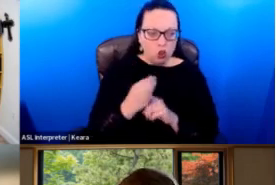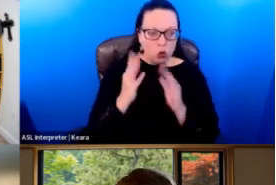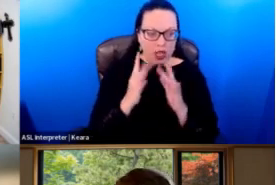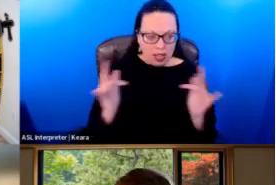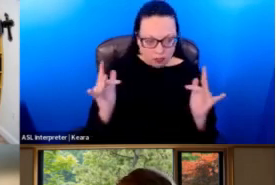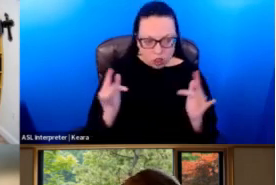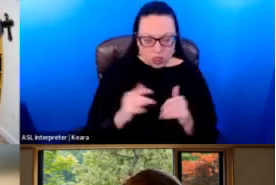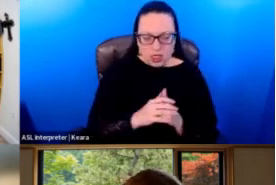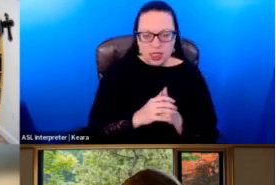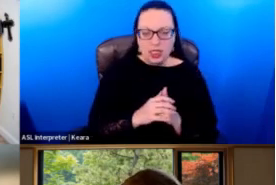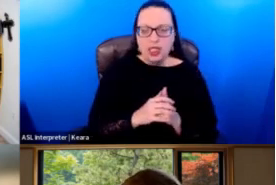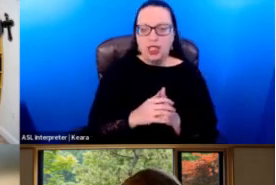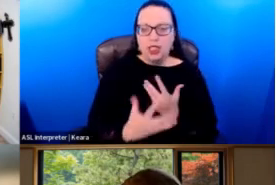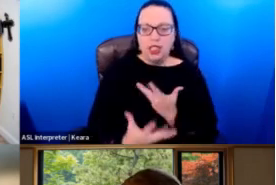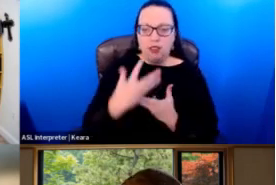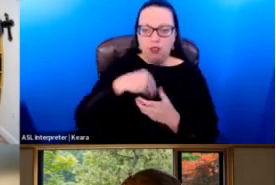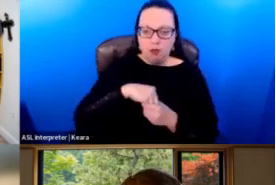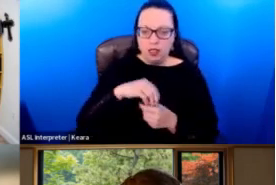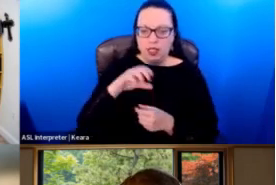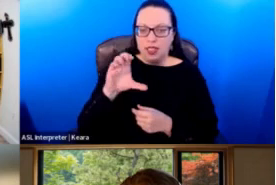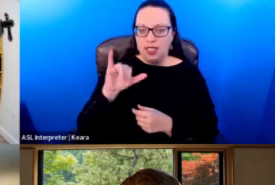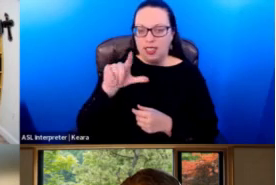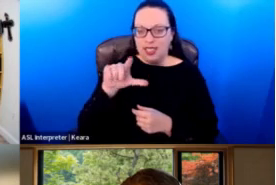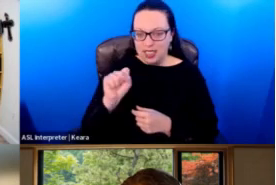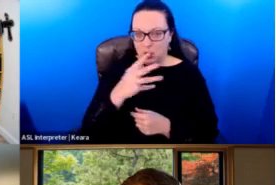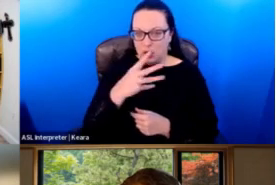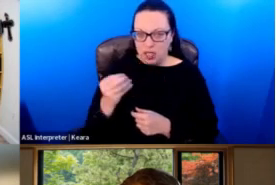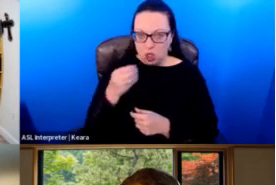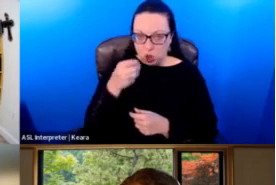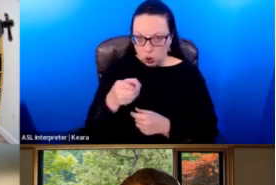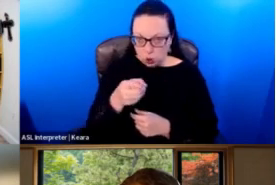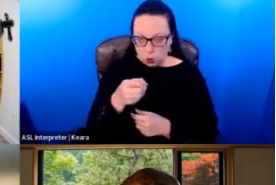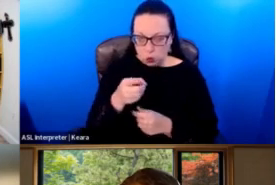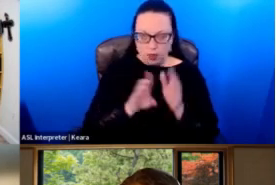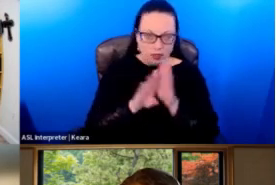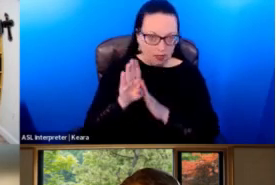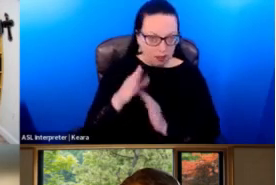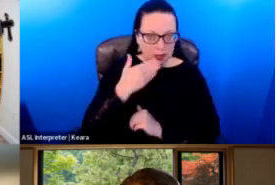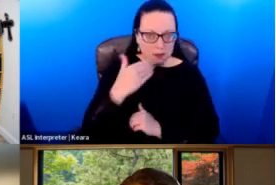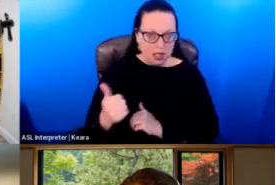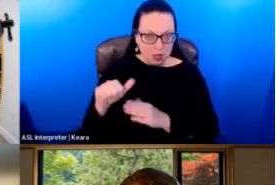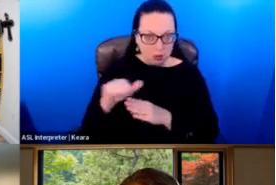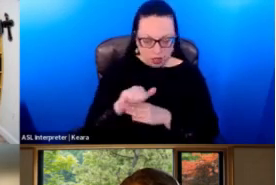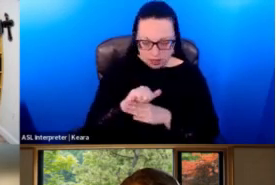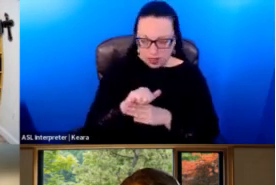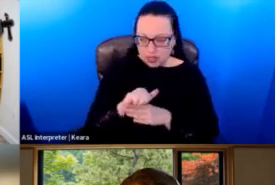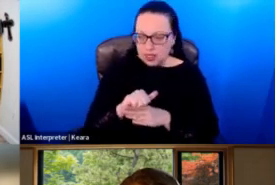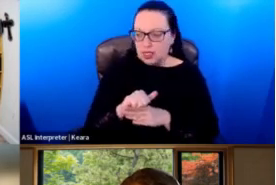engaging CILs and youth in developing best practices and experience to that lead to employment. And then we have